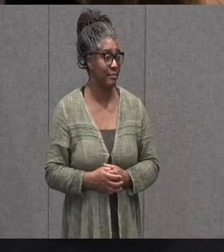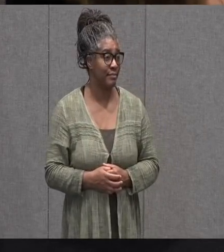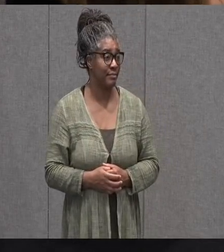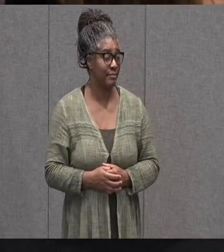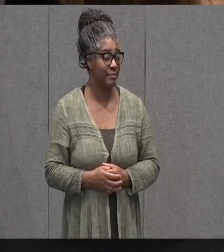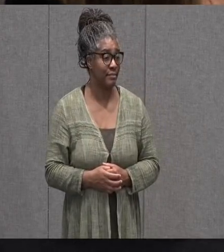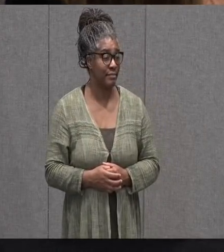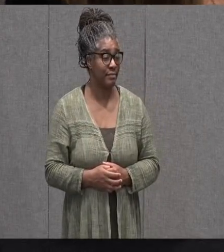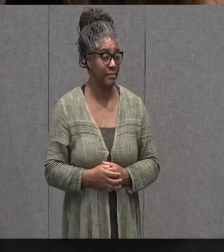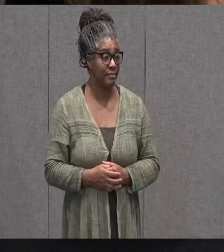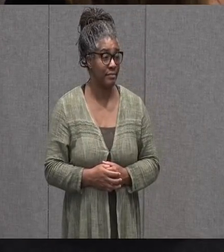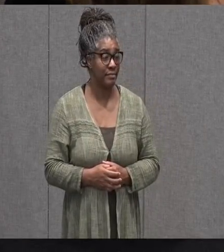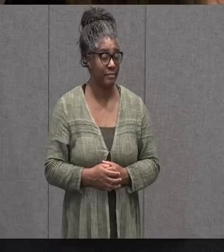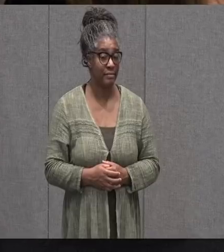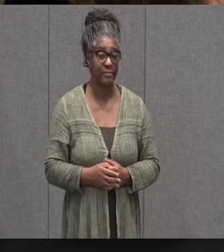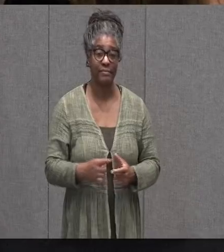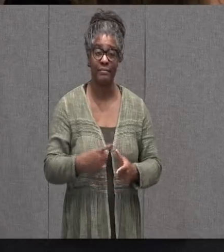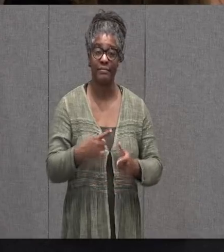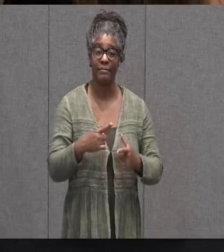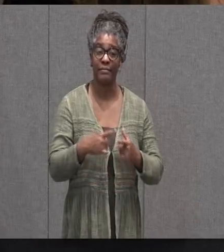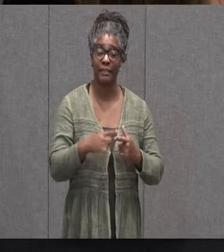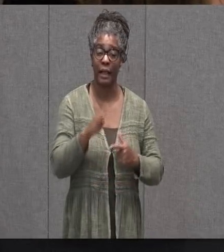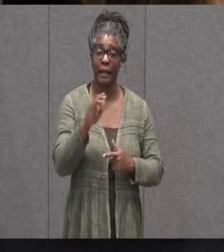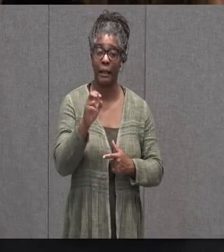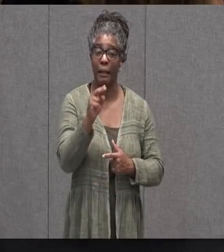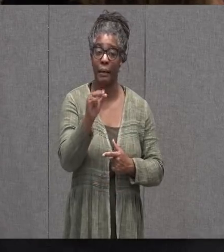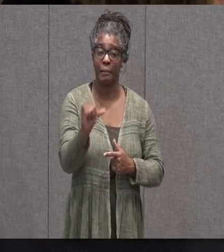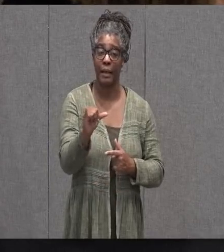Then Benny McBride with three new pennies,